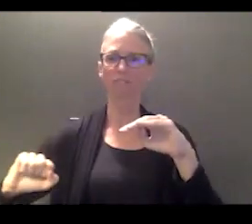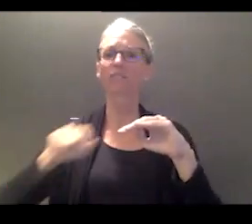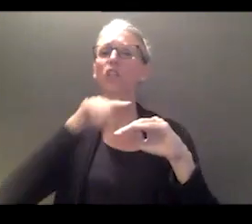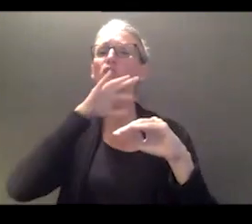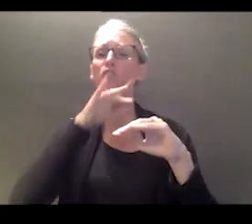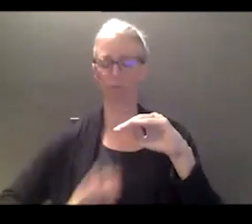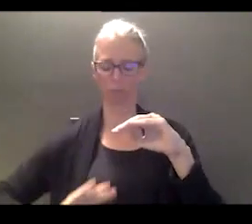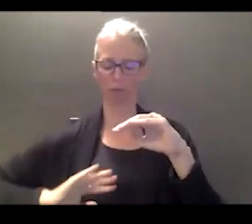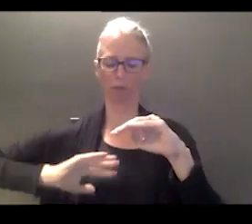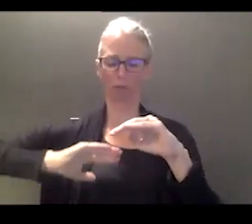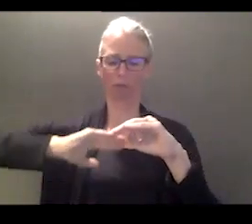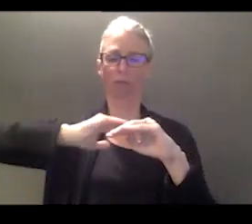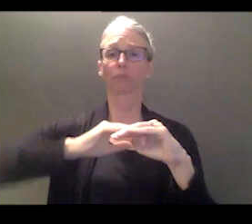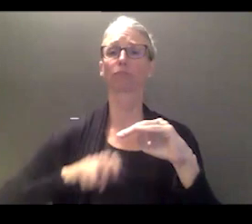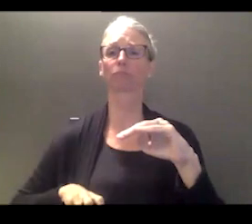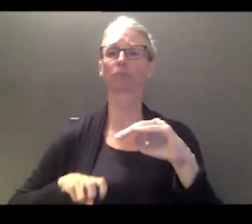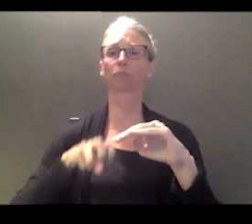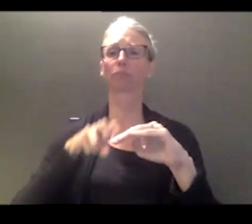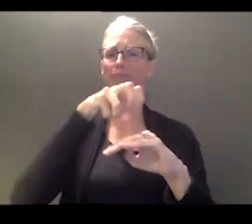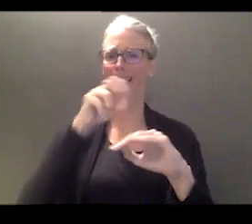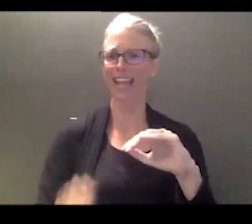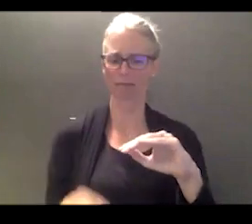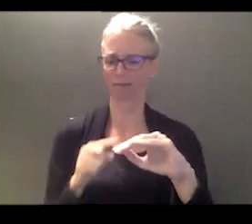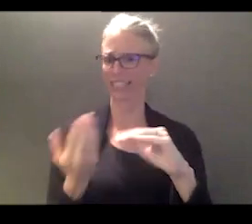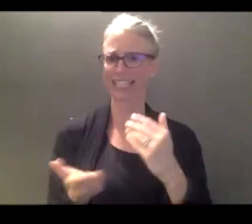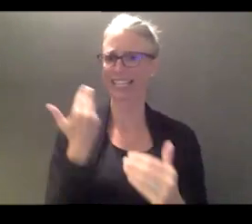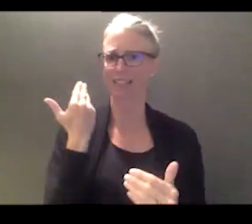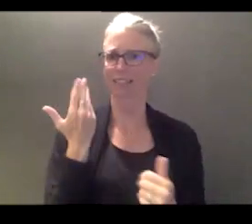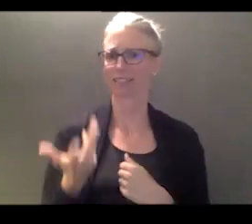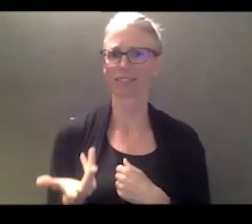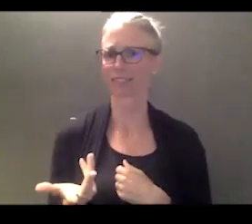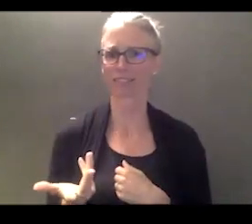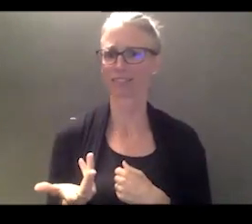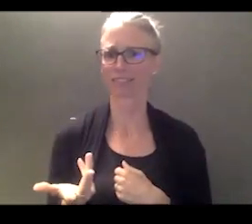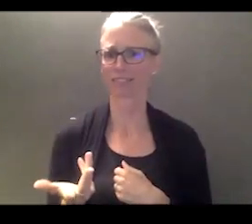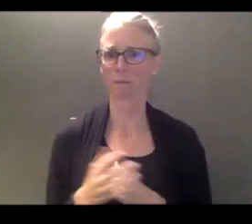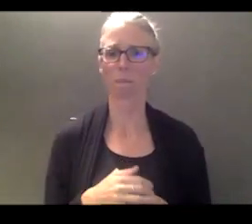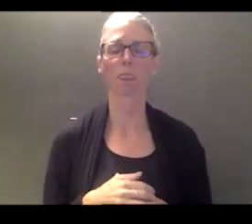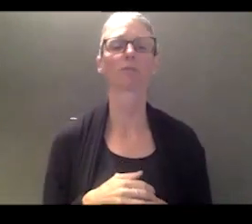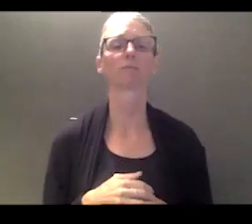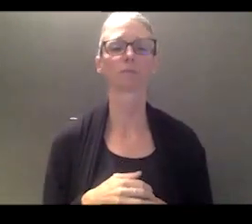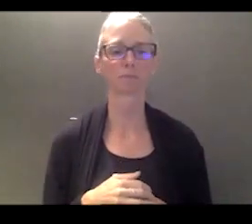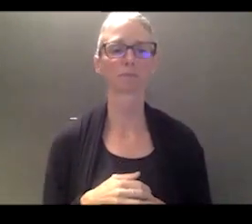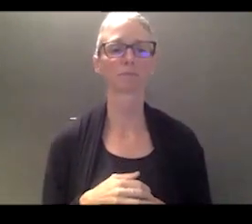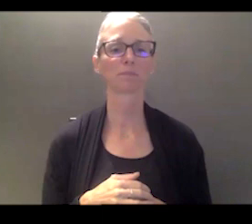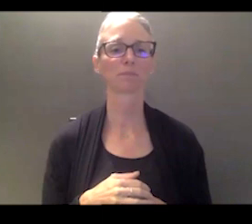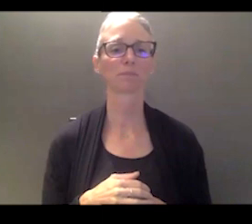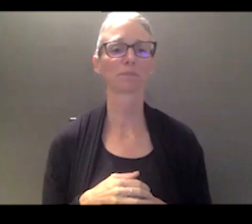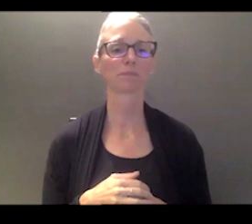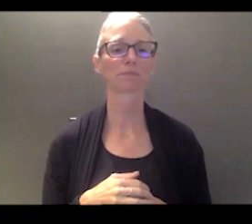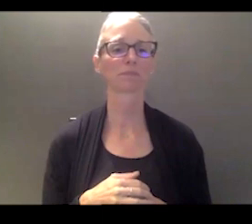We can't make it fully accessible. It's You know, I do refer to sometimes that comic that I see, you know.